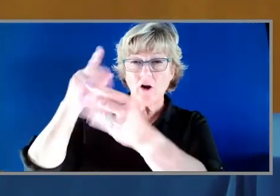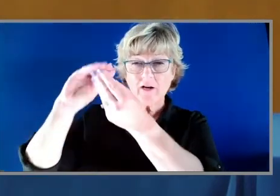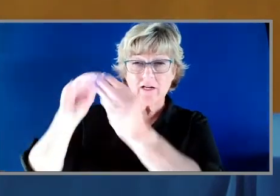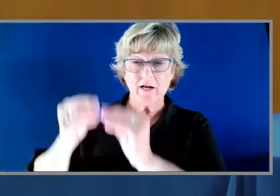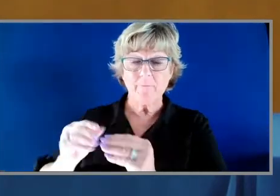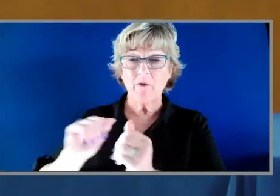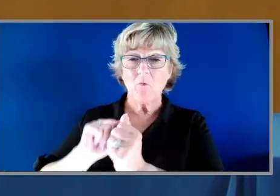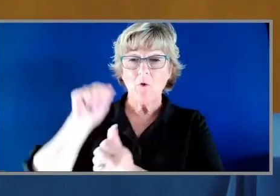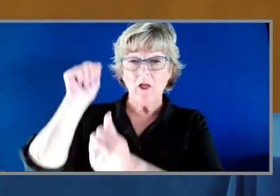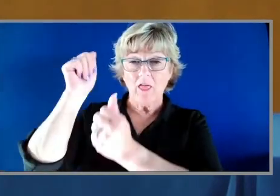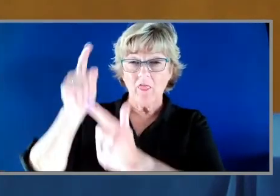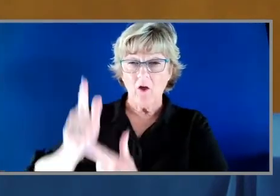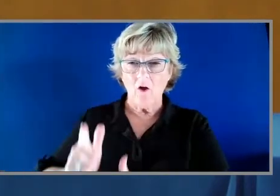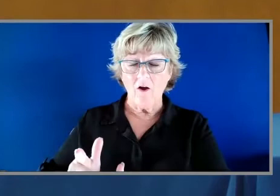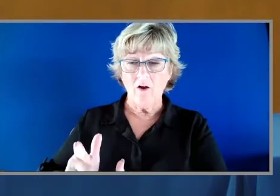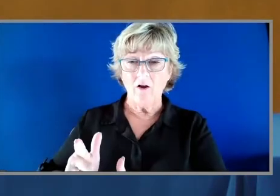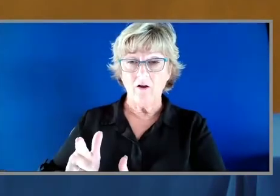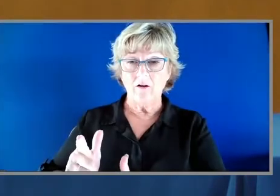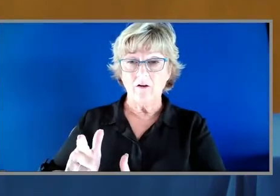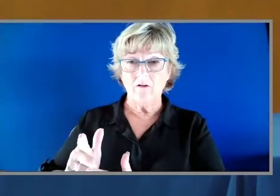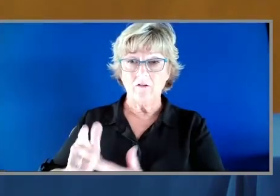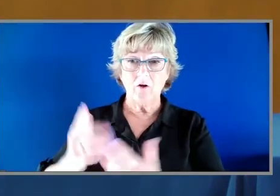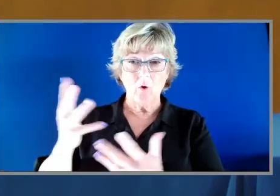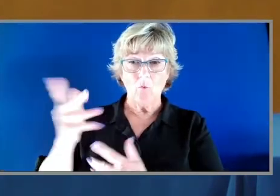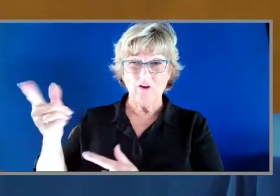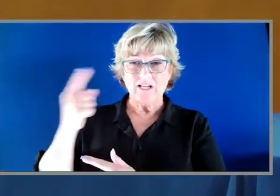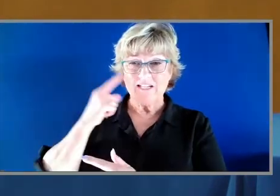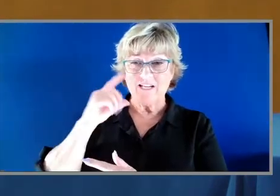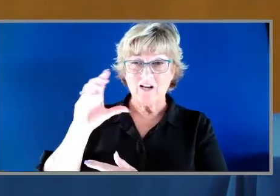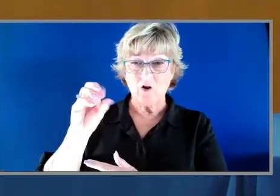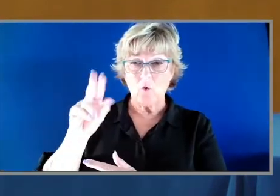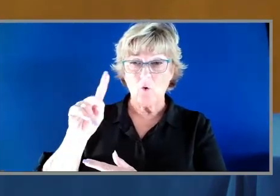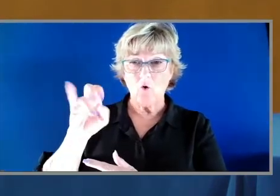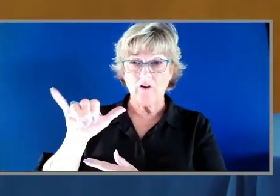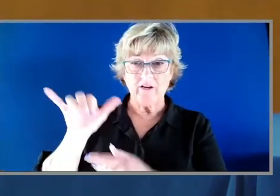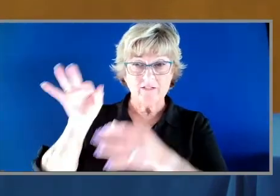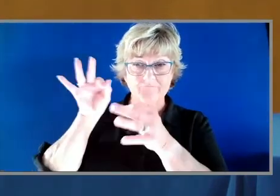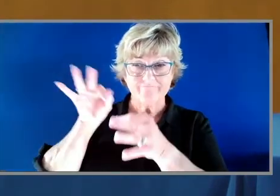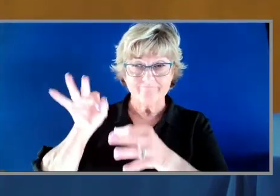Studio: And you gave the target number, but I think, with all the things that you rolled in that could be considered unclean